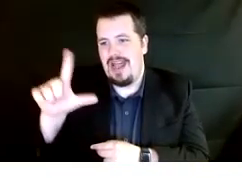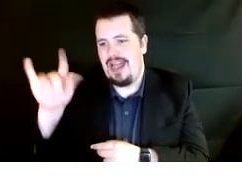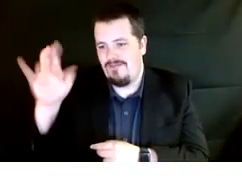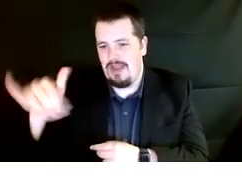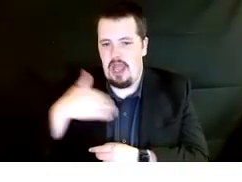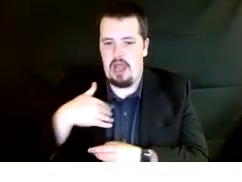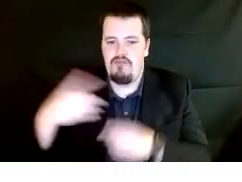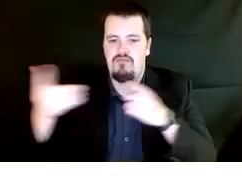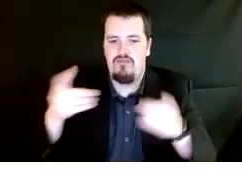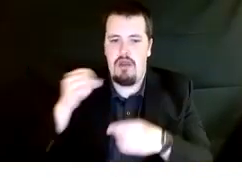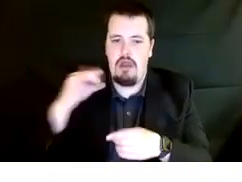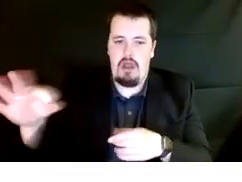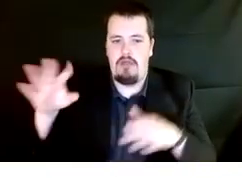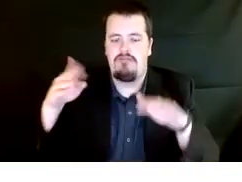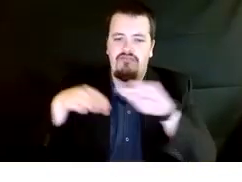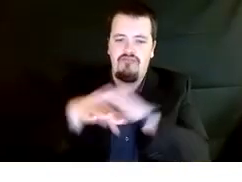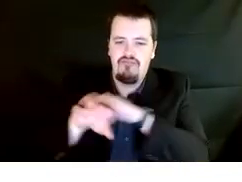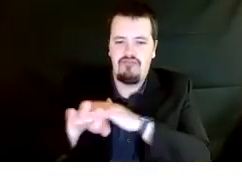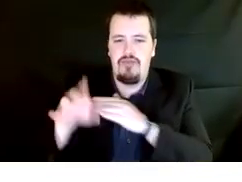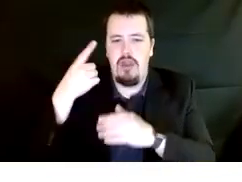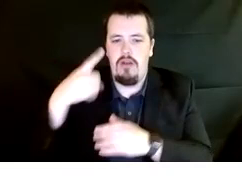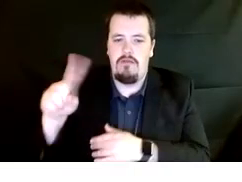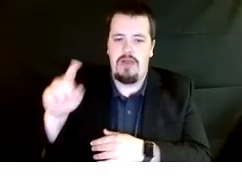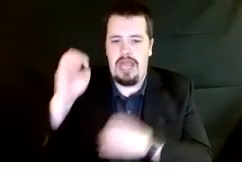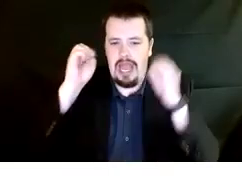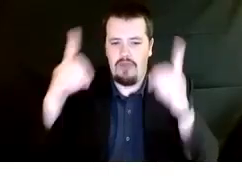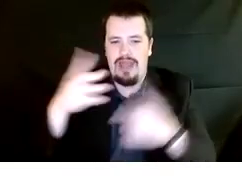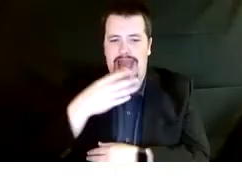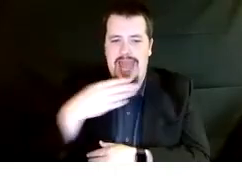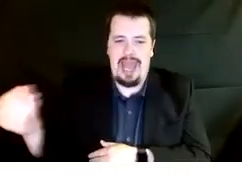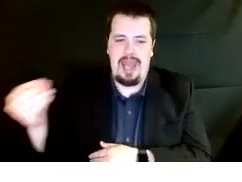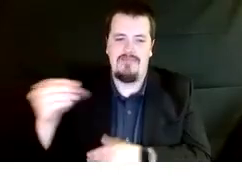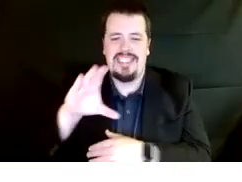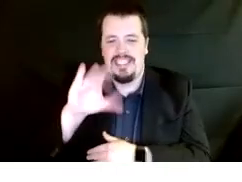at the Civil Rights Education and Enforcement Center, I think I've made it to middle age now